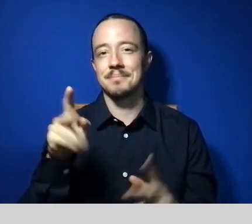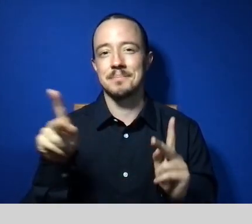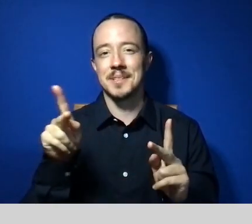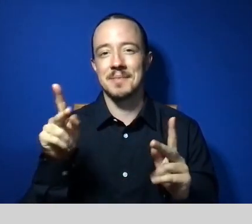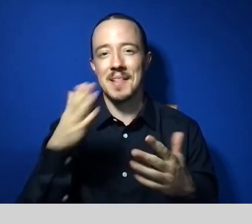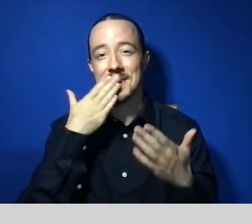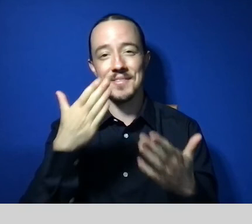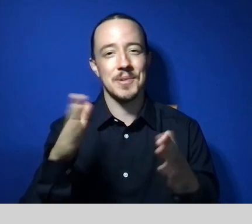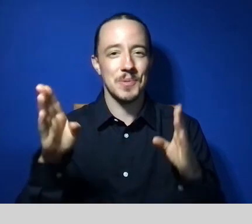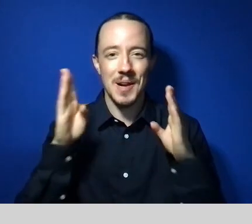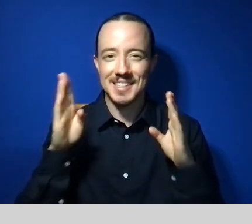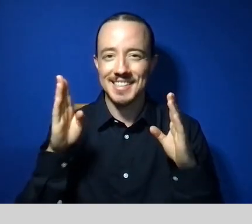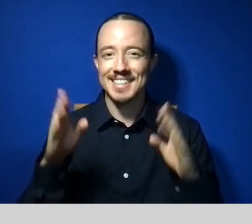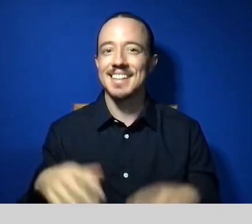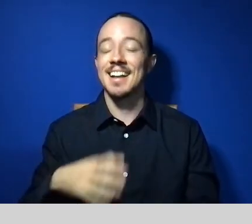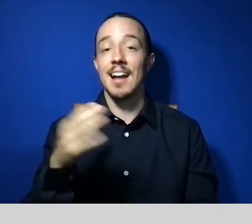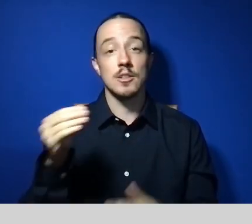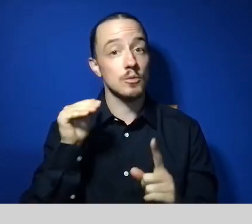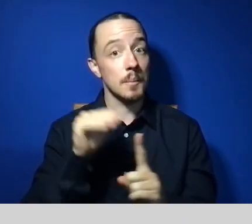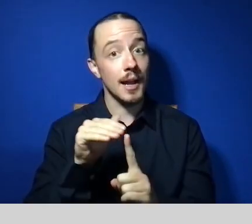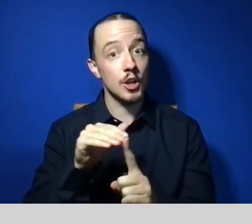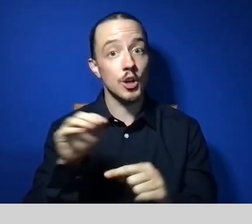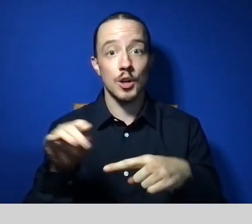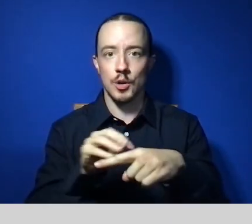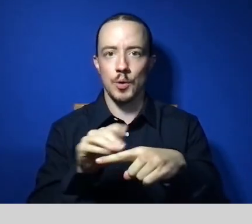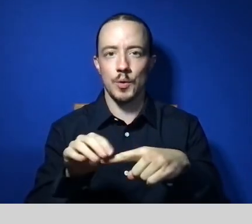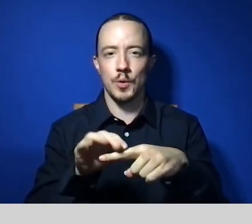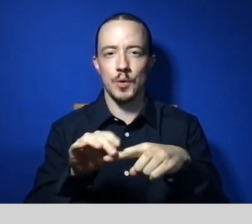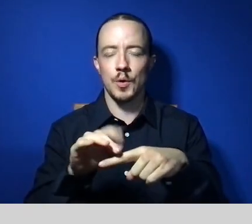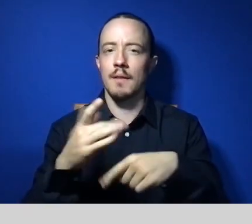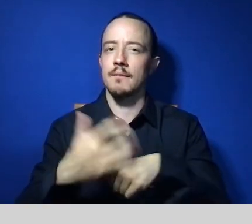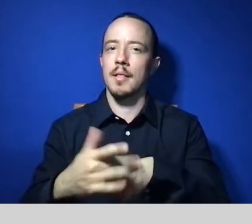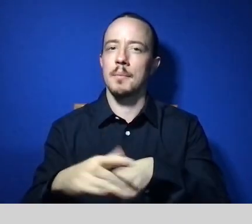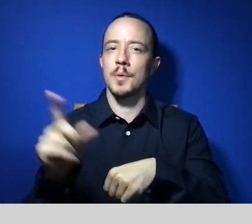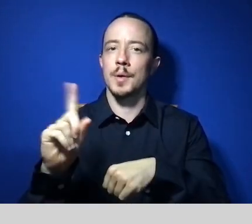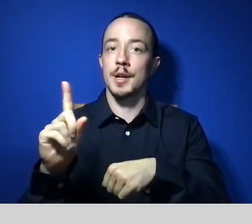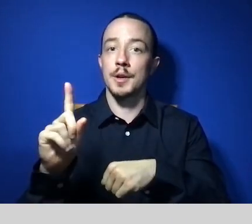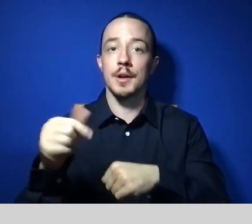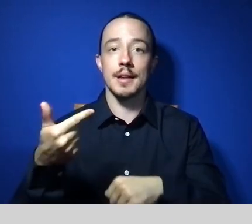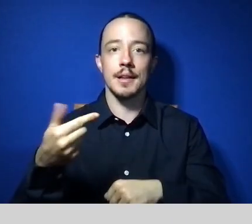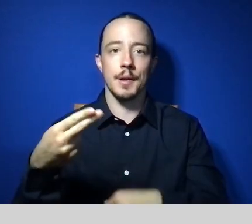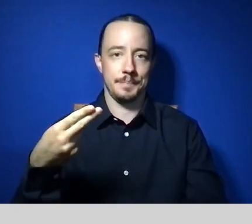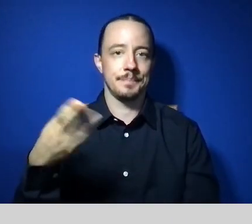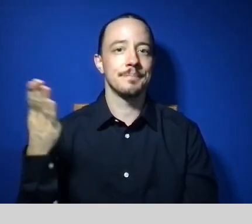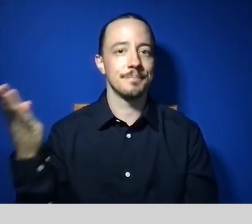watching. And just a reminder that the code for this is available on